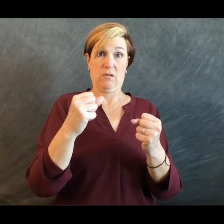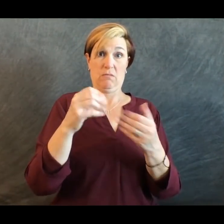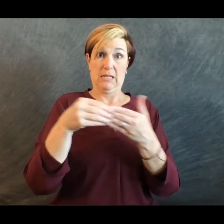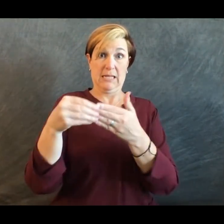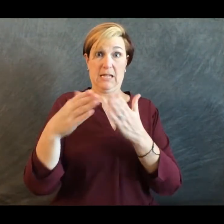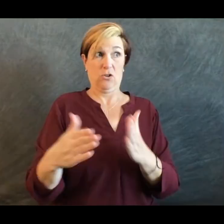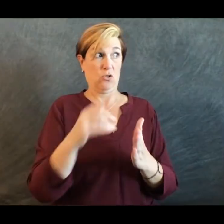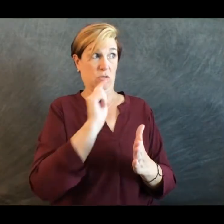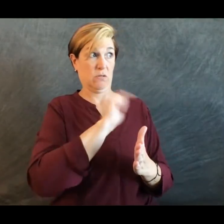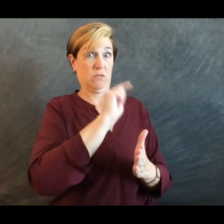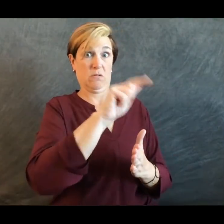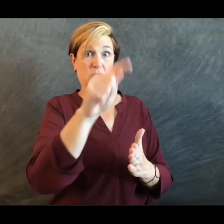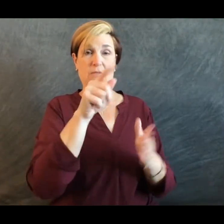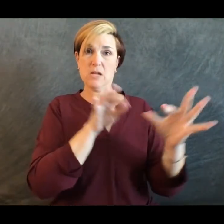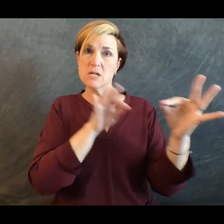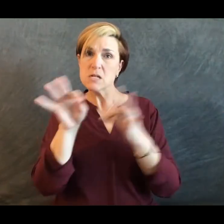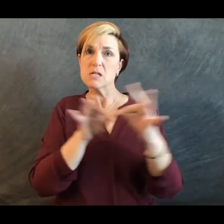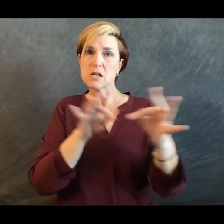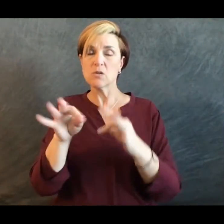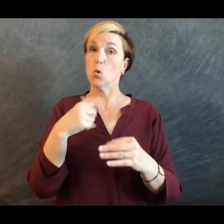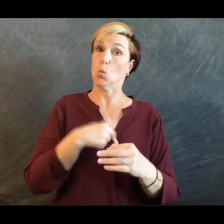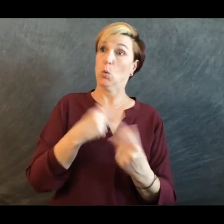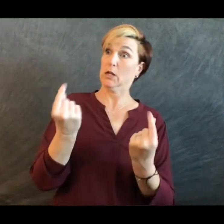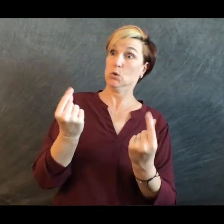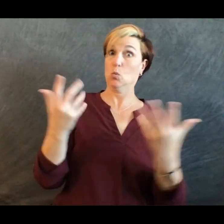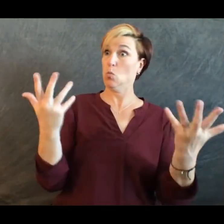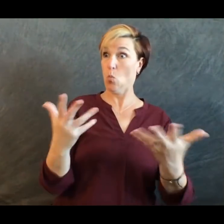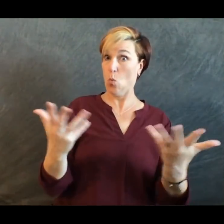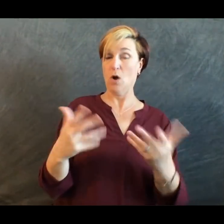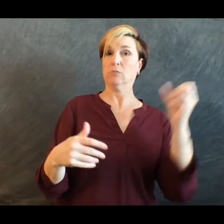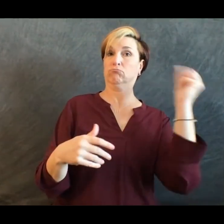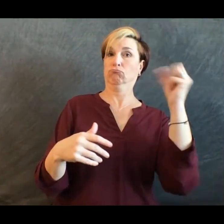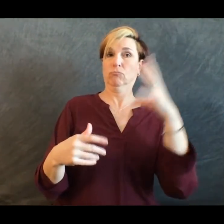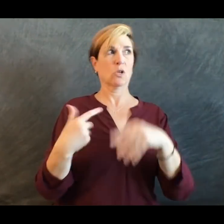logarithmic and I think that's an important lesson for all of us on how